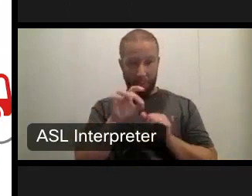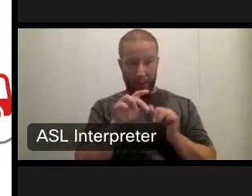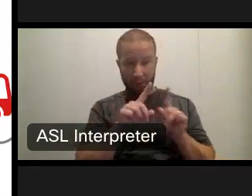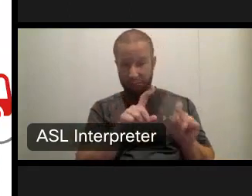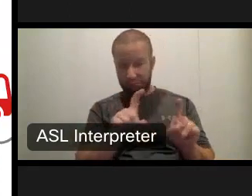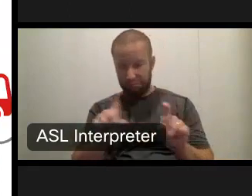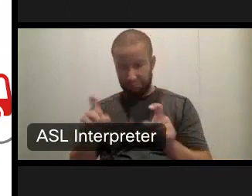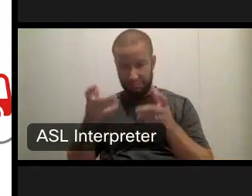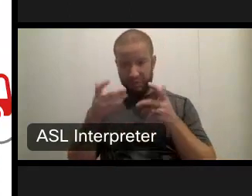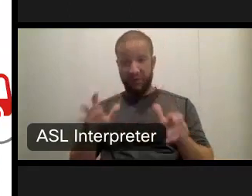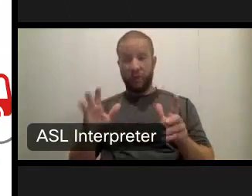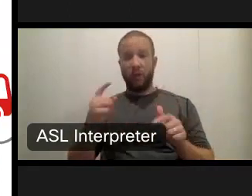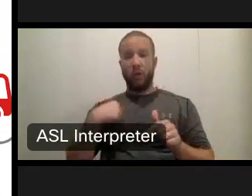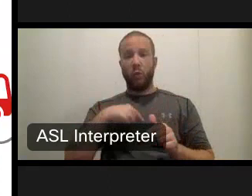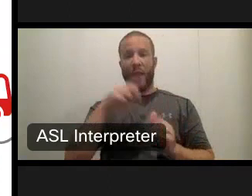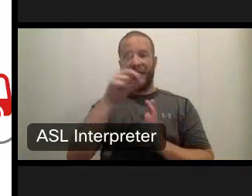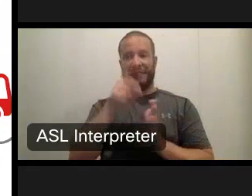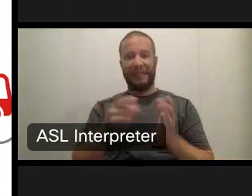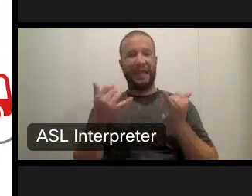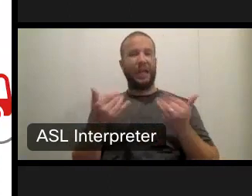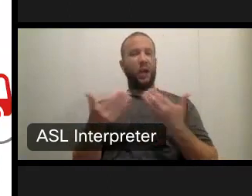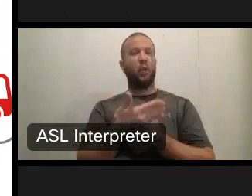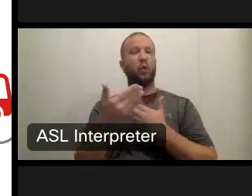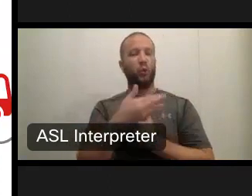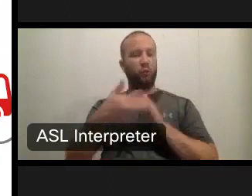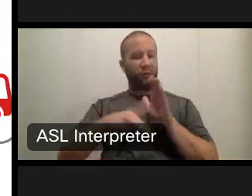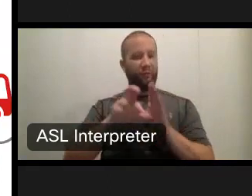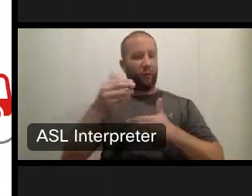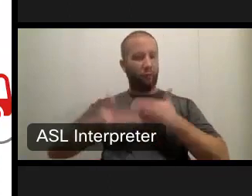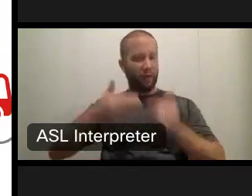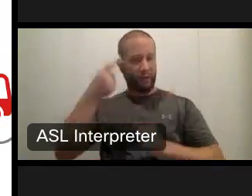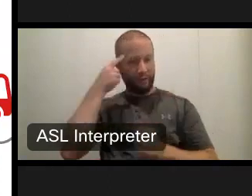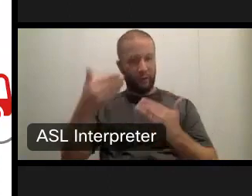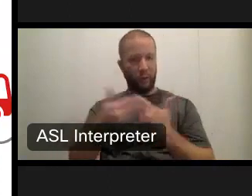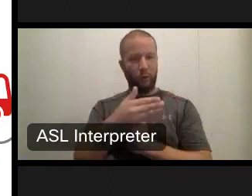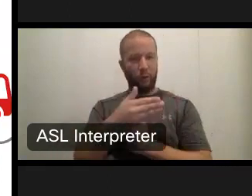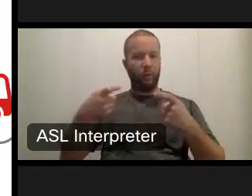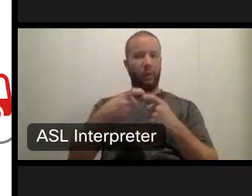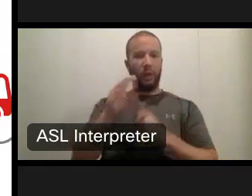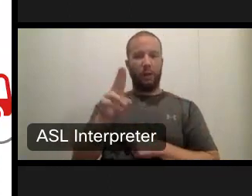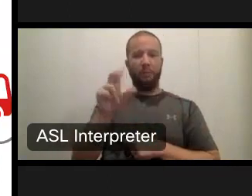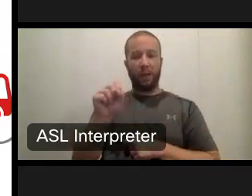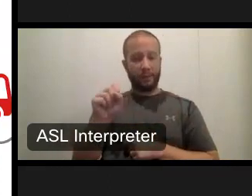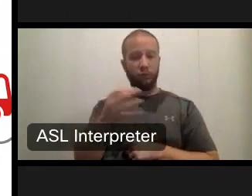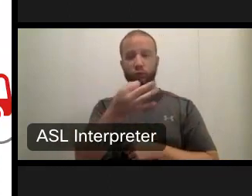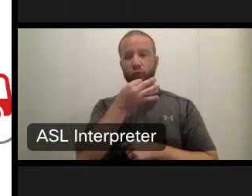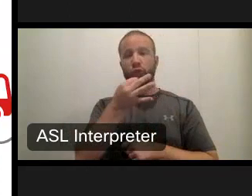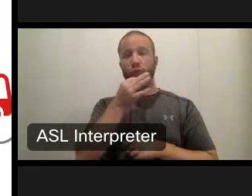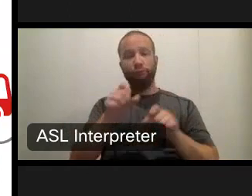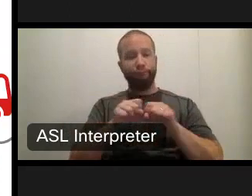um and that design is in the process of um being put out for a construction bit